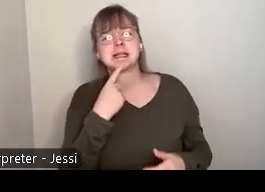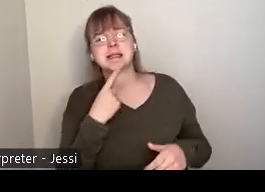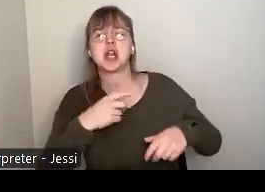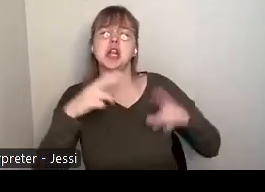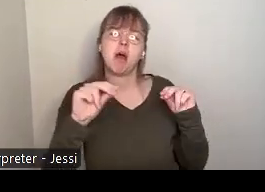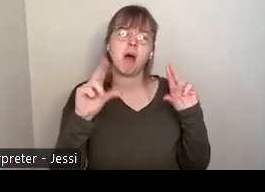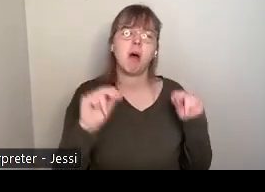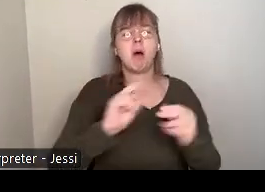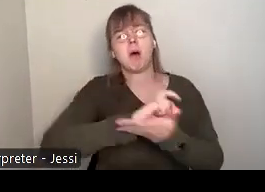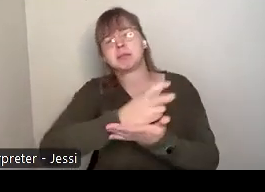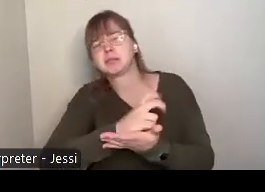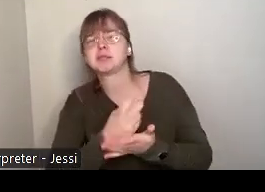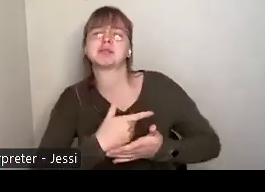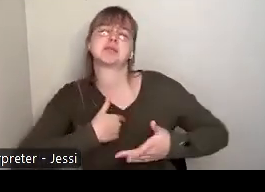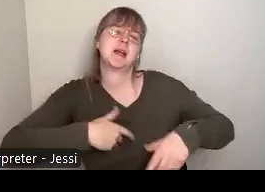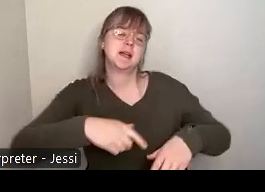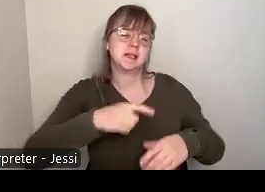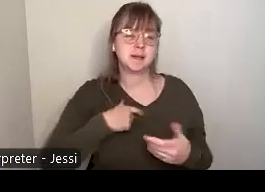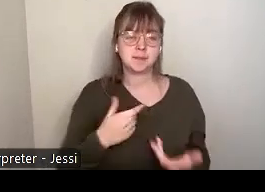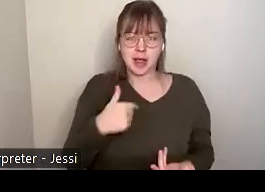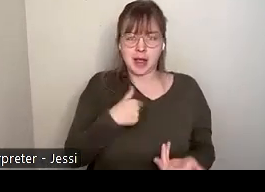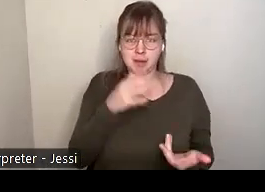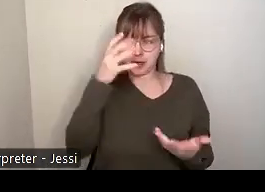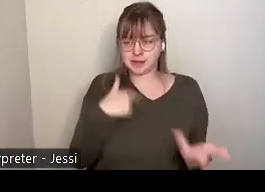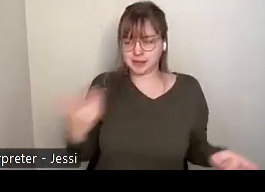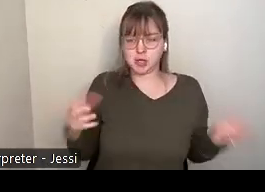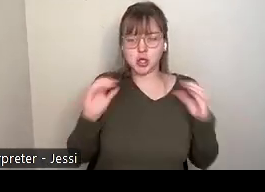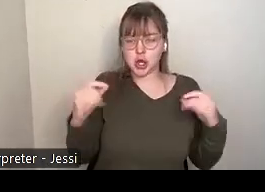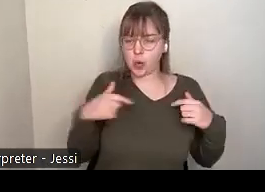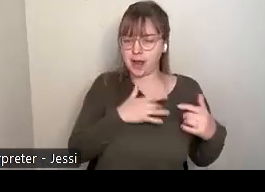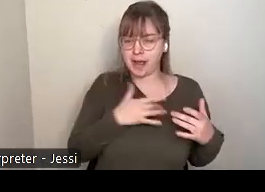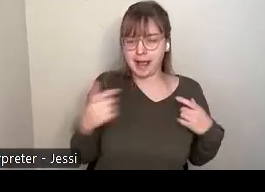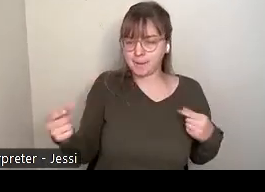like so many parents I'm not finding that empathy or compassion I wanted to yell go to your room